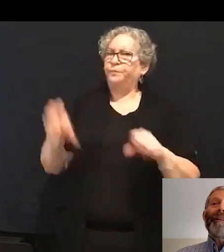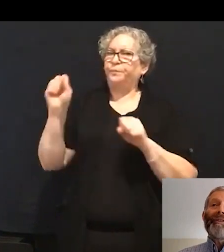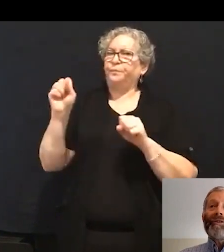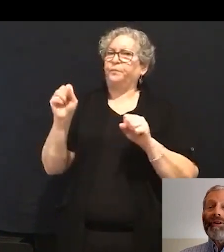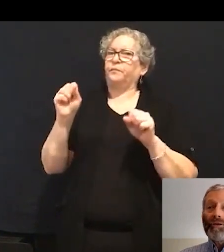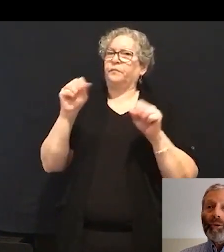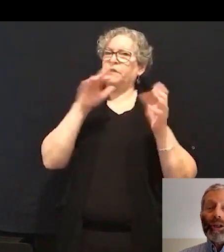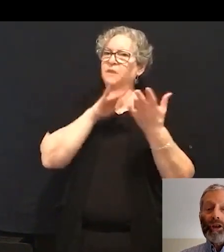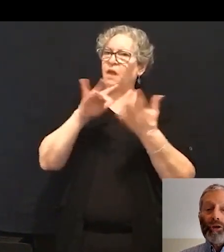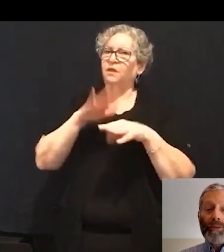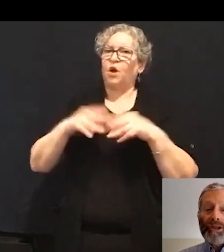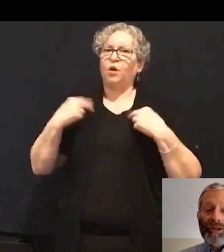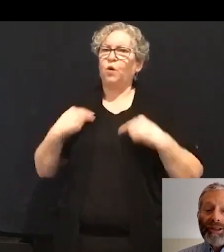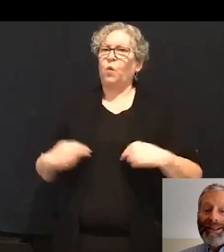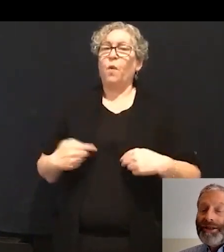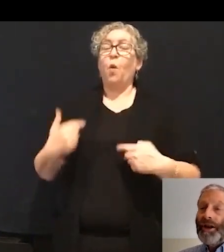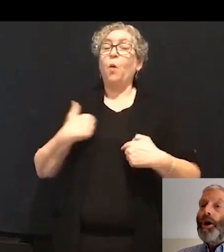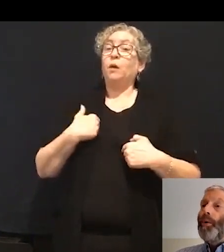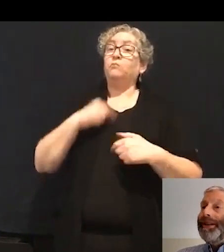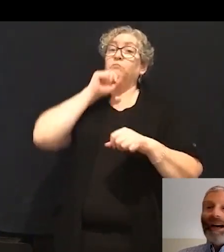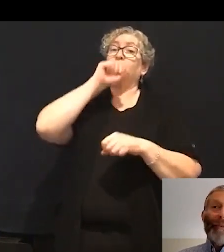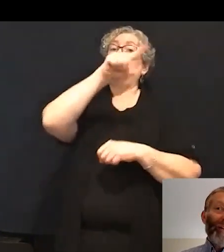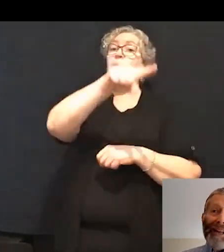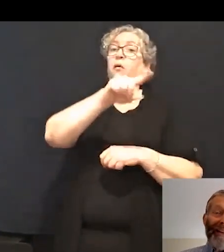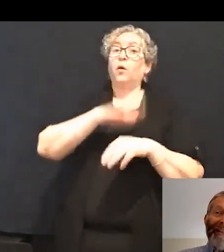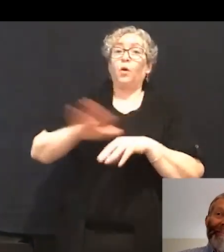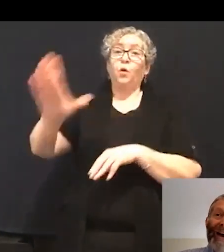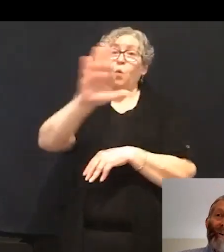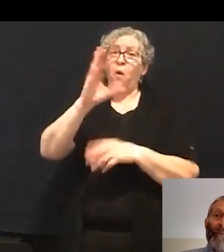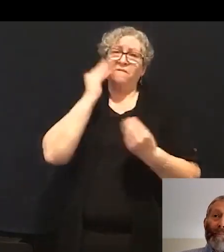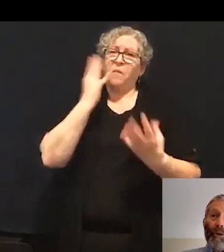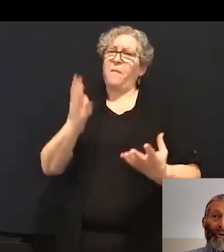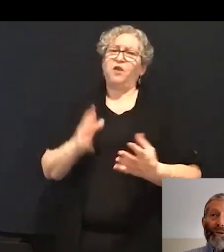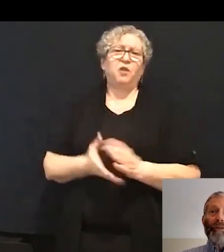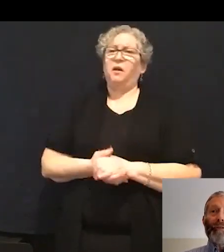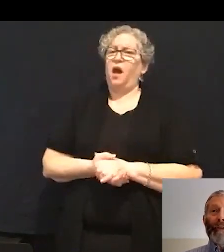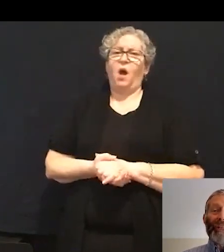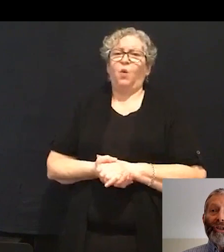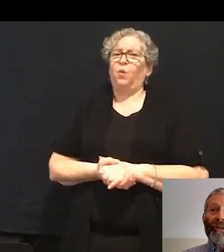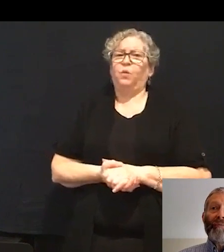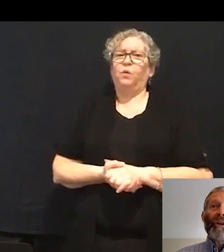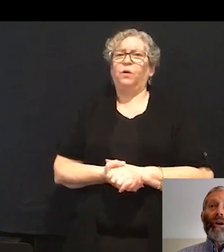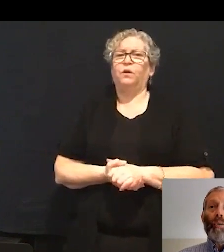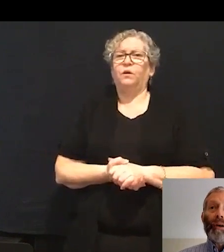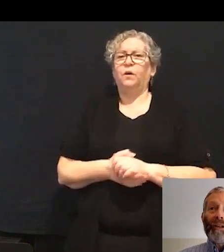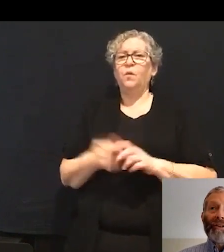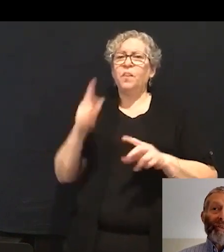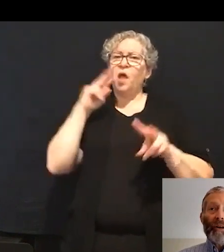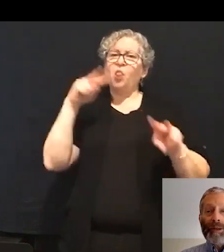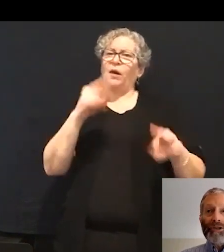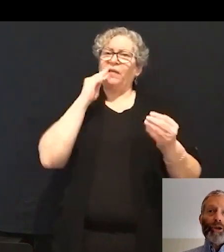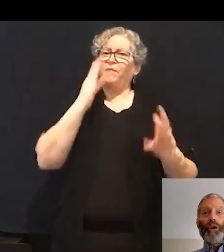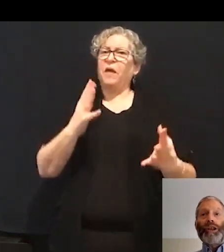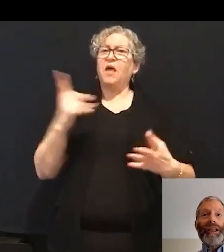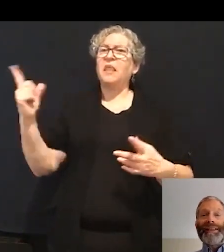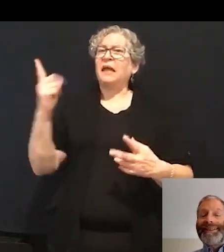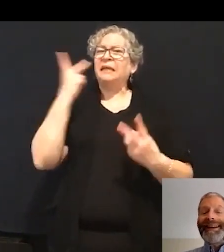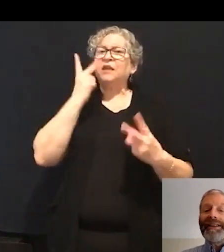that are doing human studies. We never give out personal information. When these companies are looking at the data,